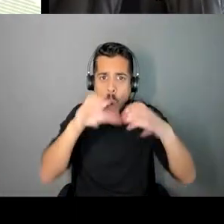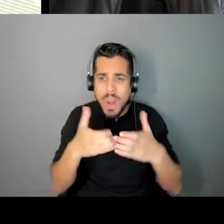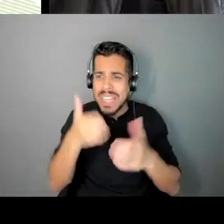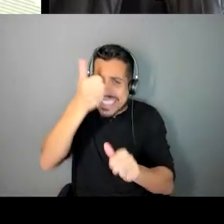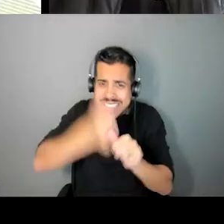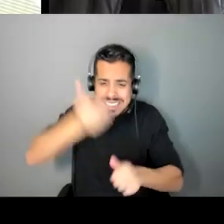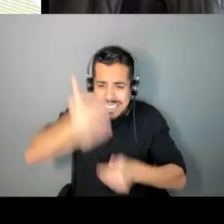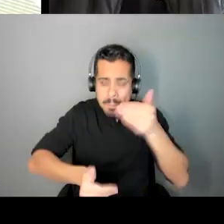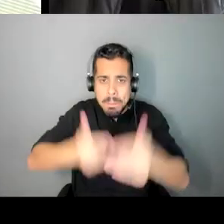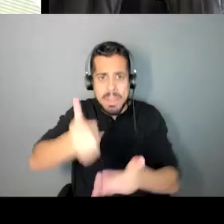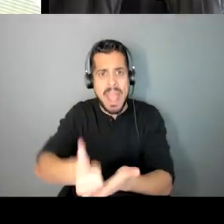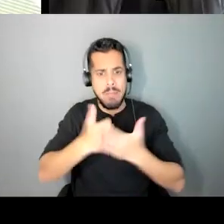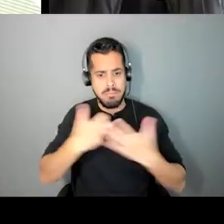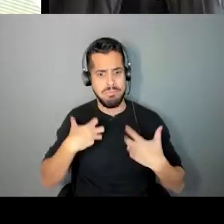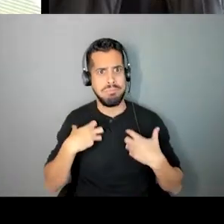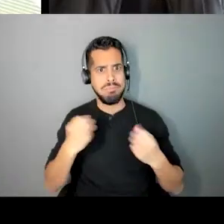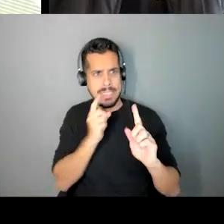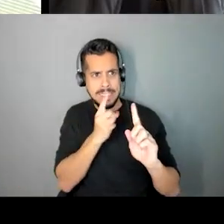I needed to reach this milestone. Thanks, BIT.